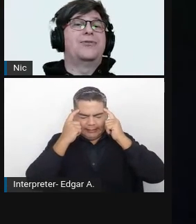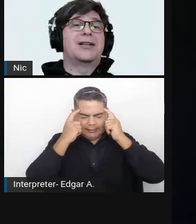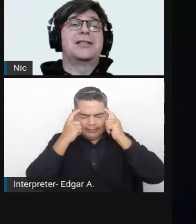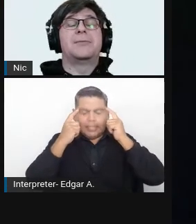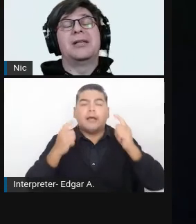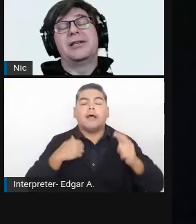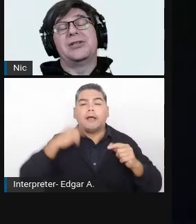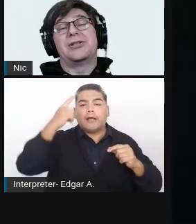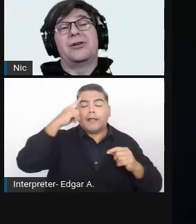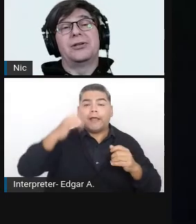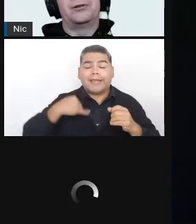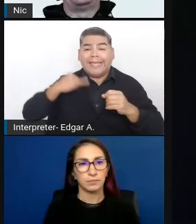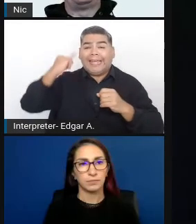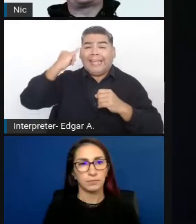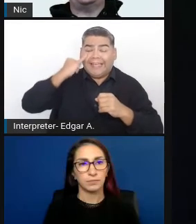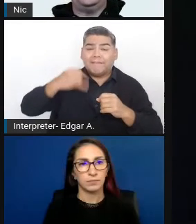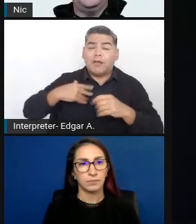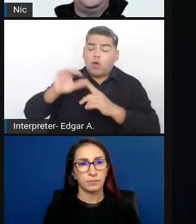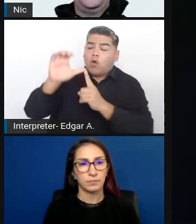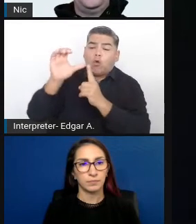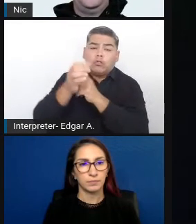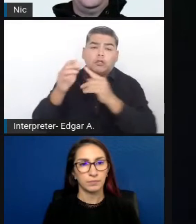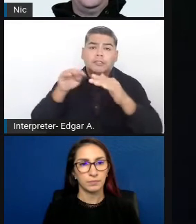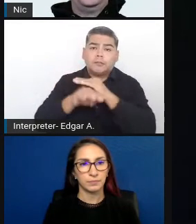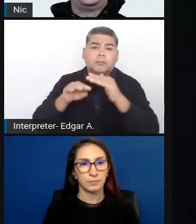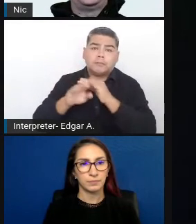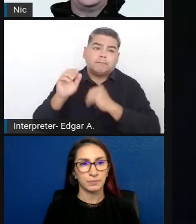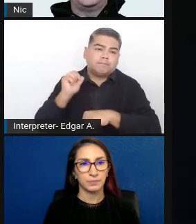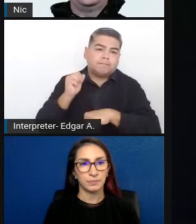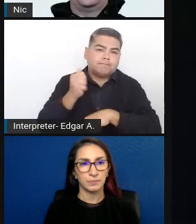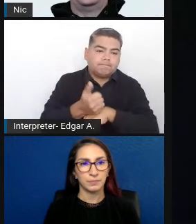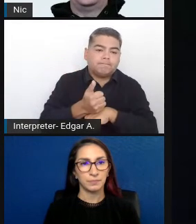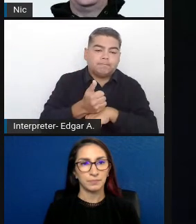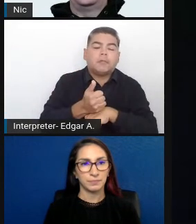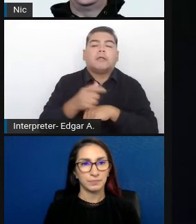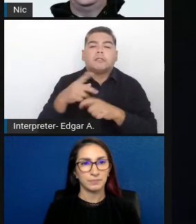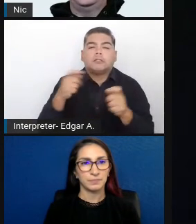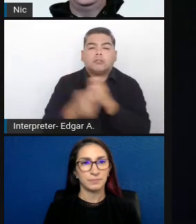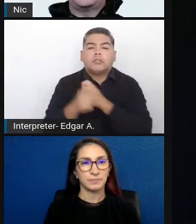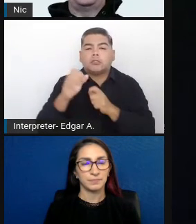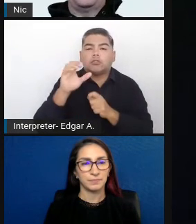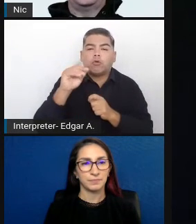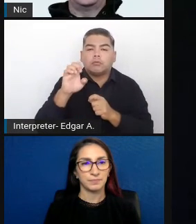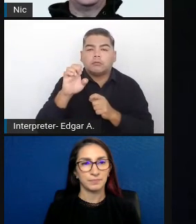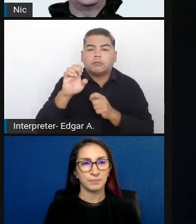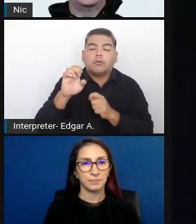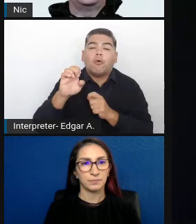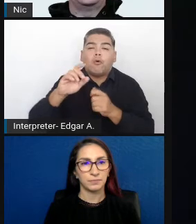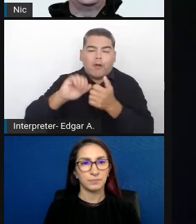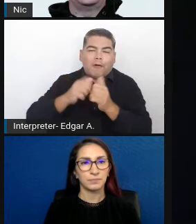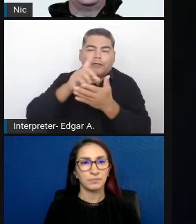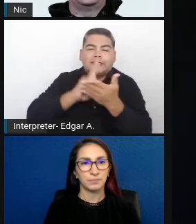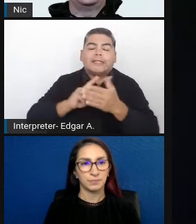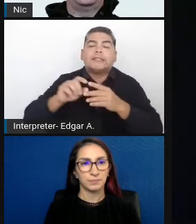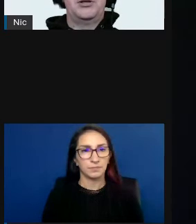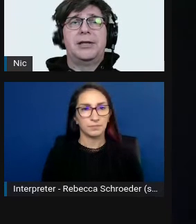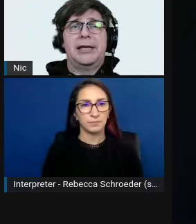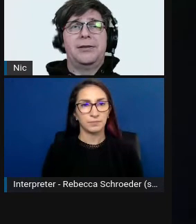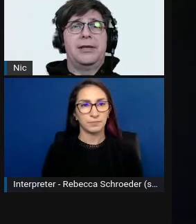of accessibility is solid, changing code or changing design practices is a relatively mundane thing.